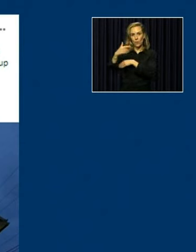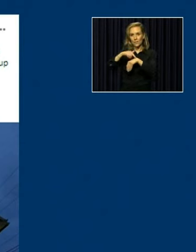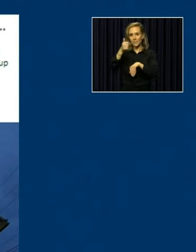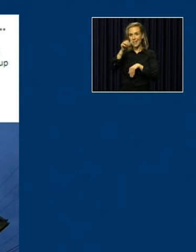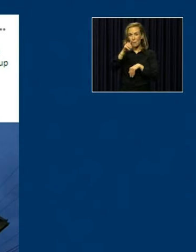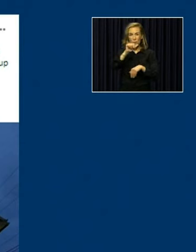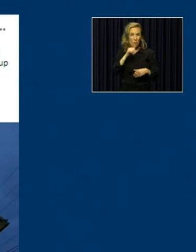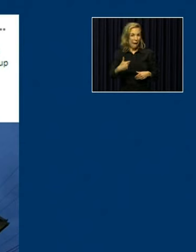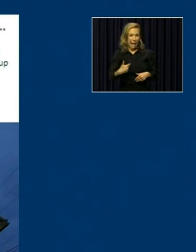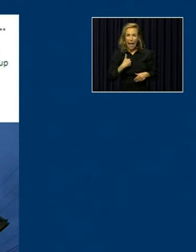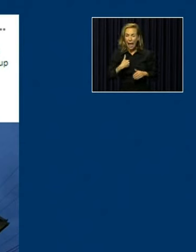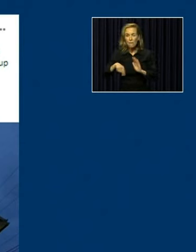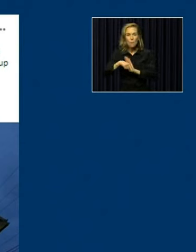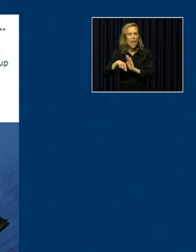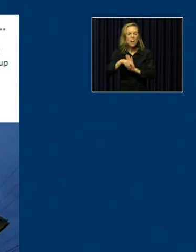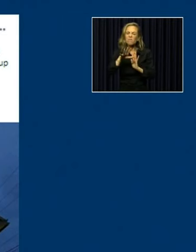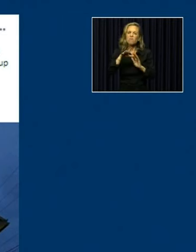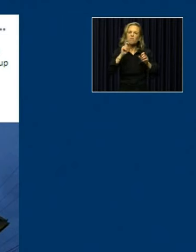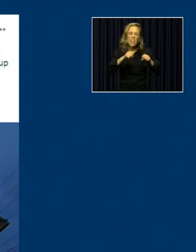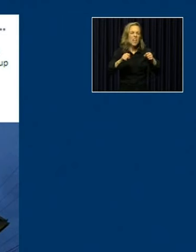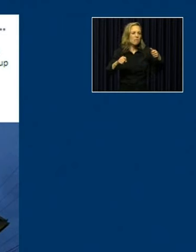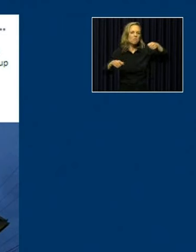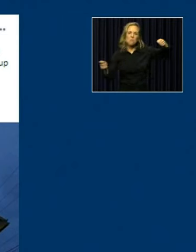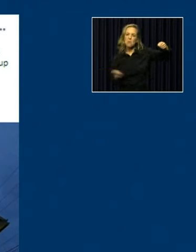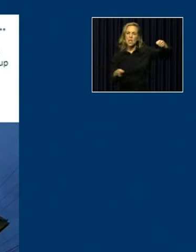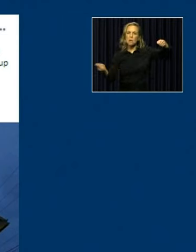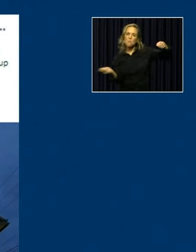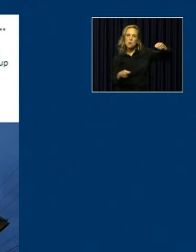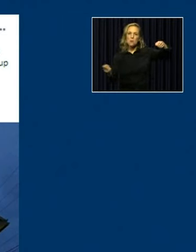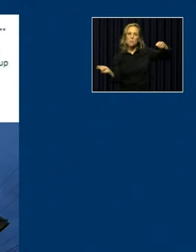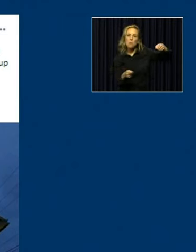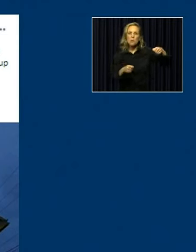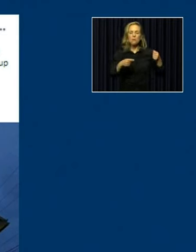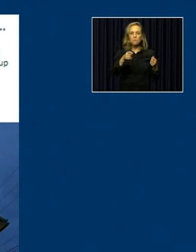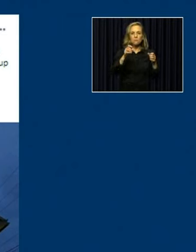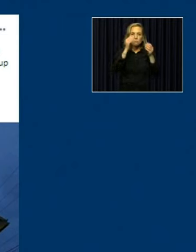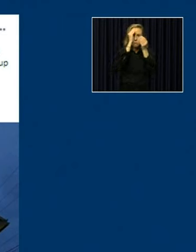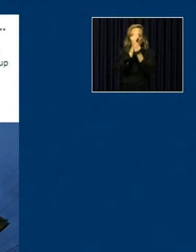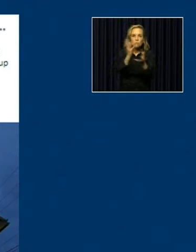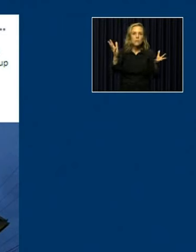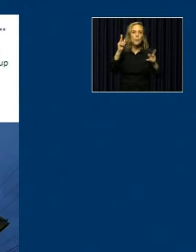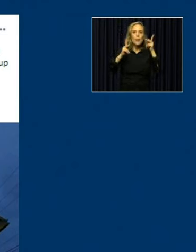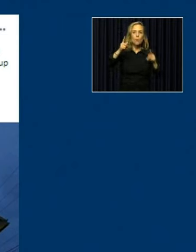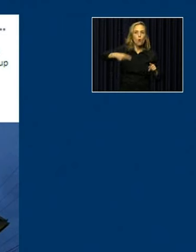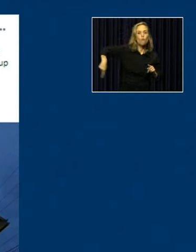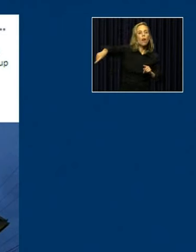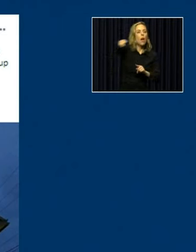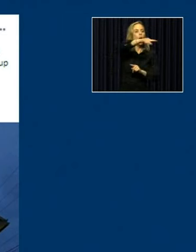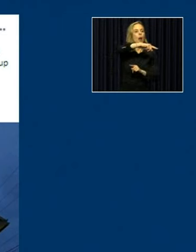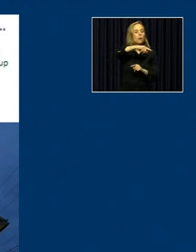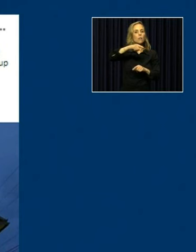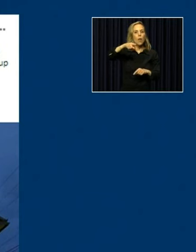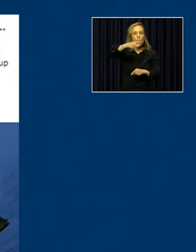BEST. THAT INCLUDES THIS WEEKEND. THAT INCLUDES NEXT WEEK. THAT INCLUDES THE WEEK AFTER.